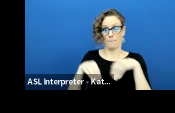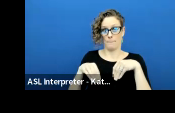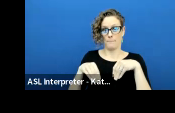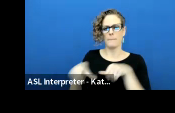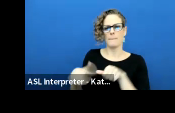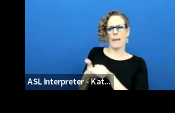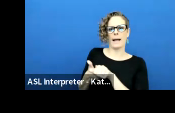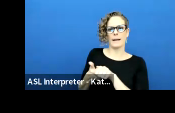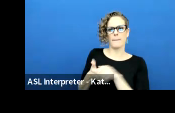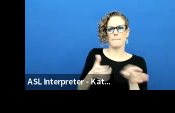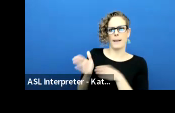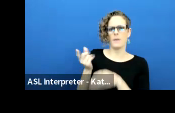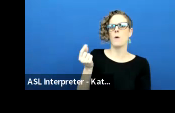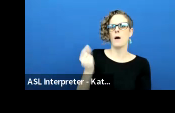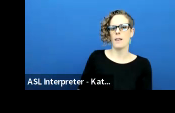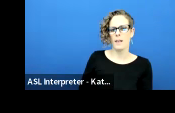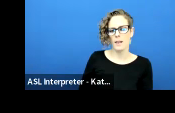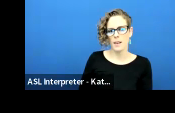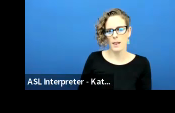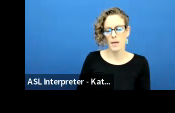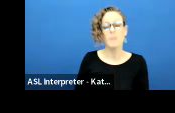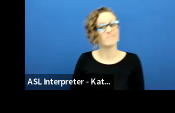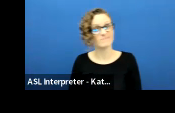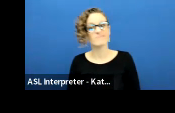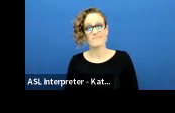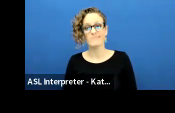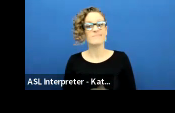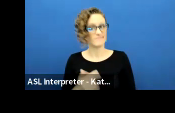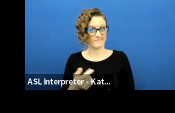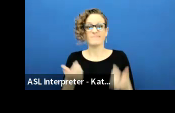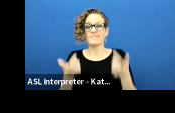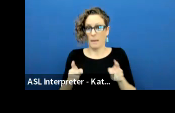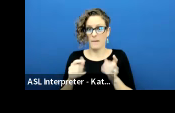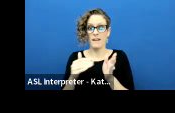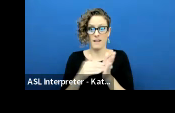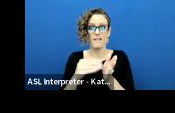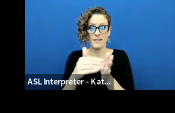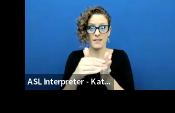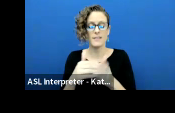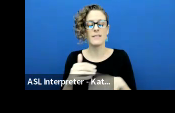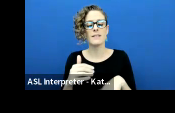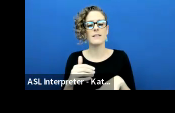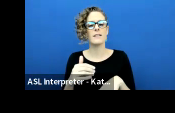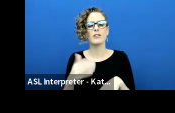a good one yeah so we encountered this a lot so I've got a very good friend of mine who relies on